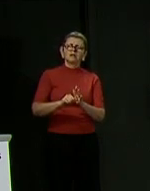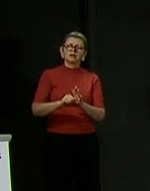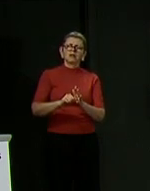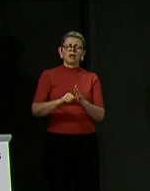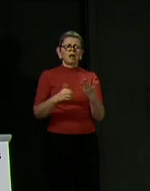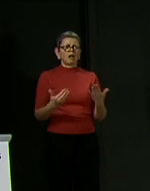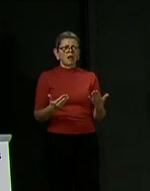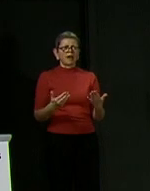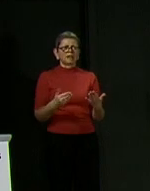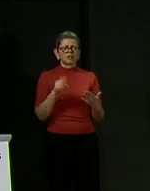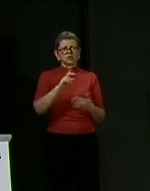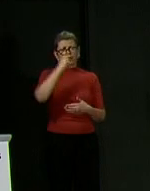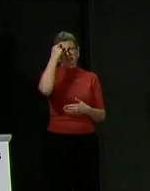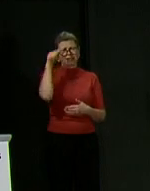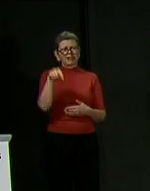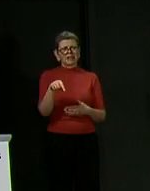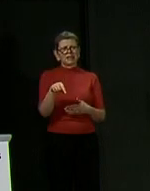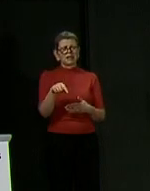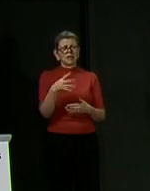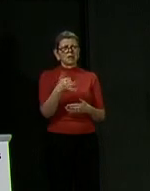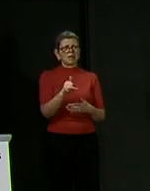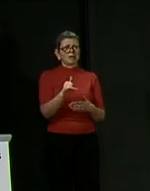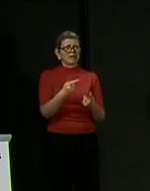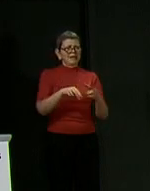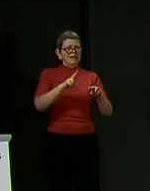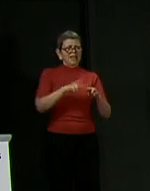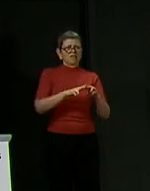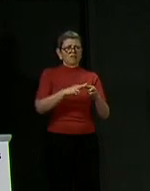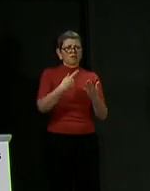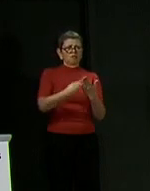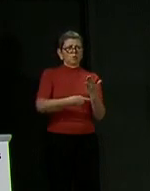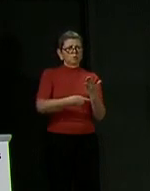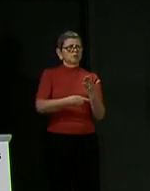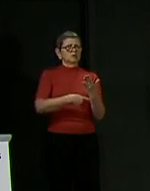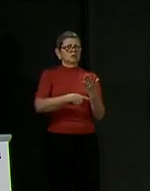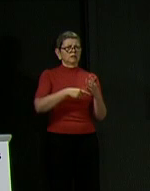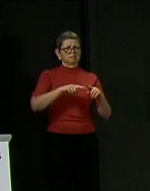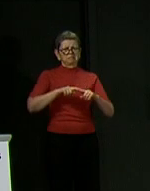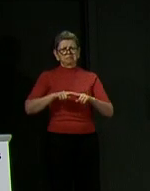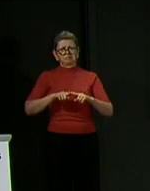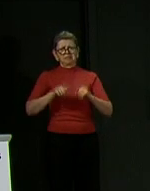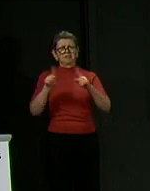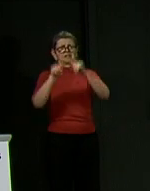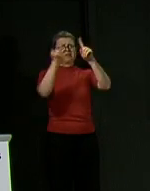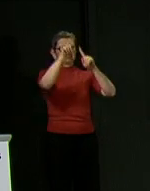in some places but a tighter lockdown in what one minister called micro-communities, where the virus has flared up? Have you thought through the practicalities of how that might